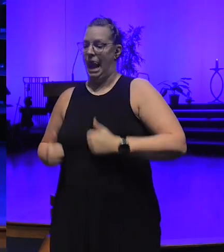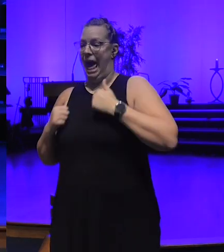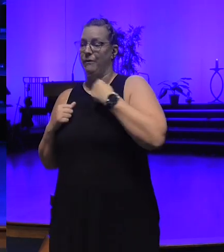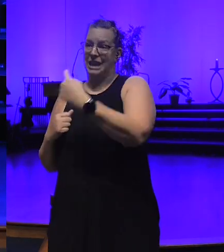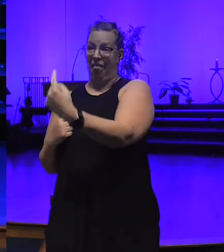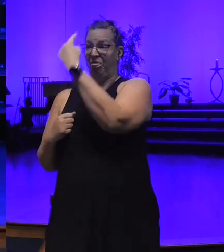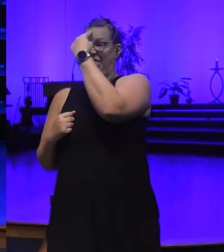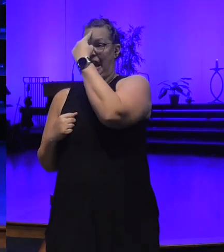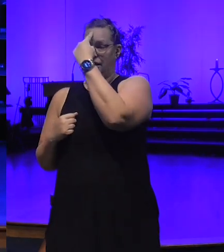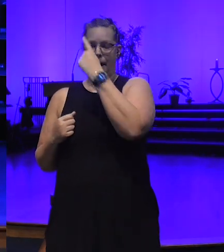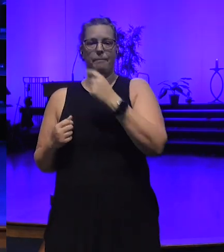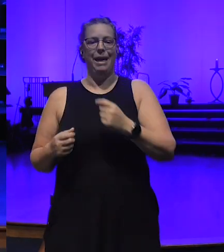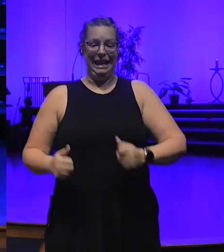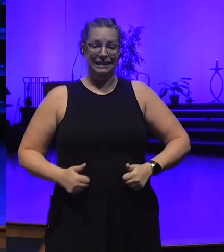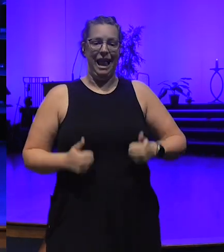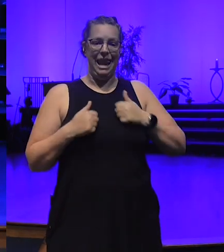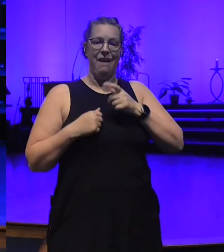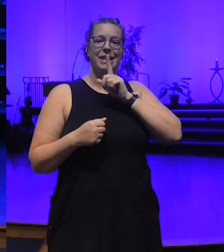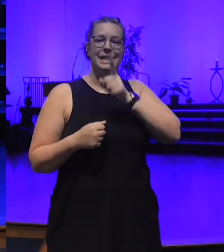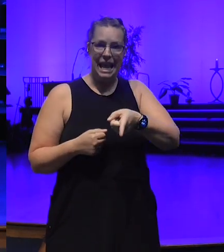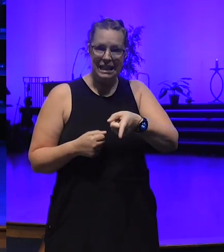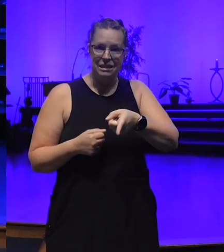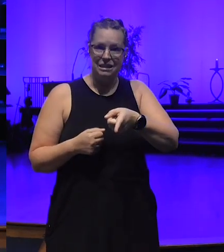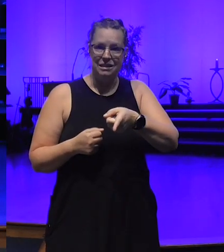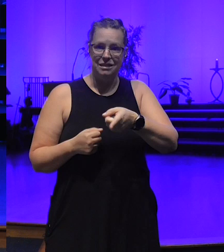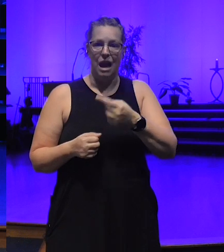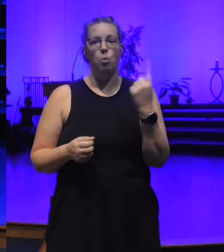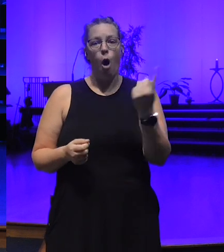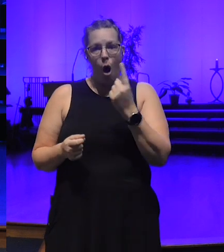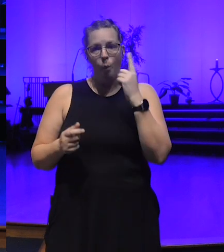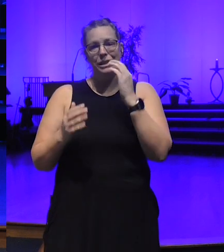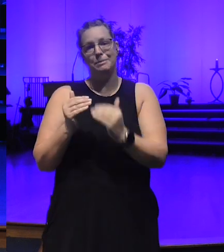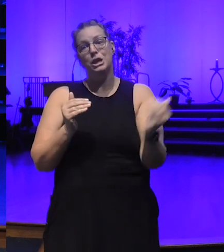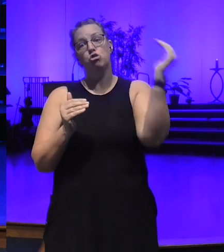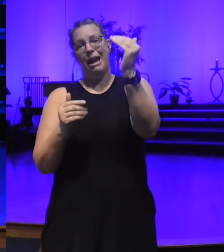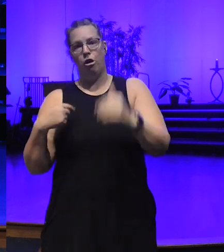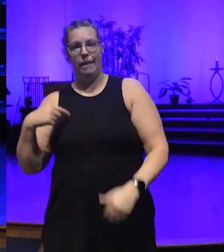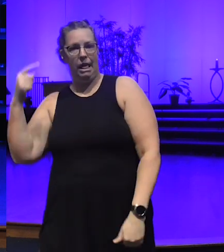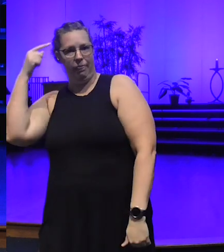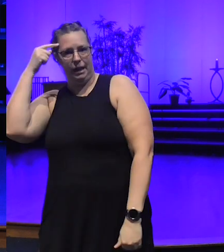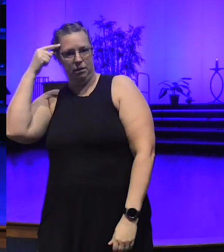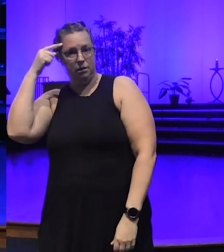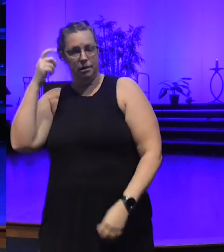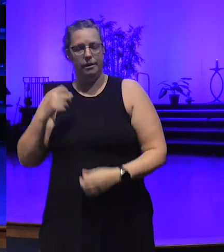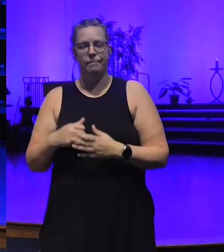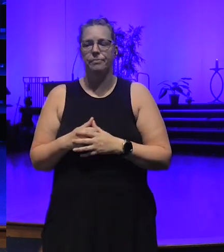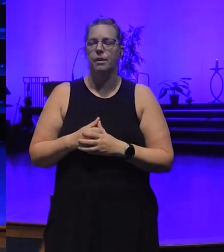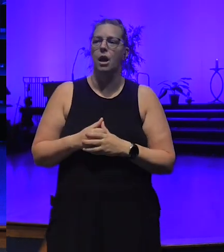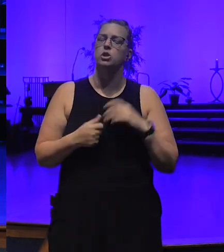to be greater than I think it is there is so much to connect to in the present moment that